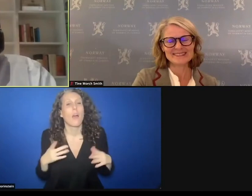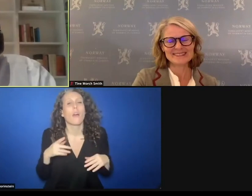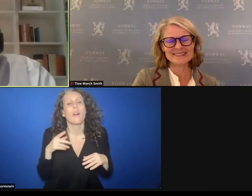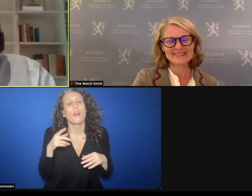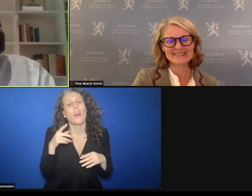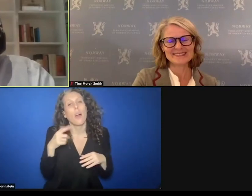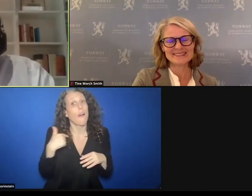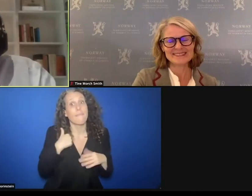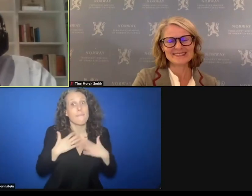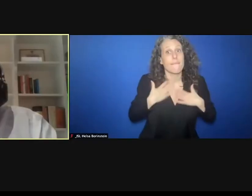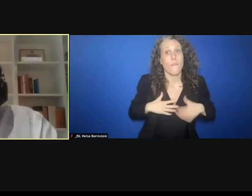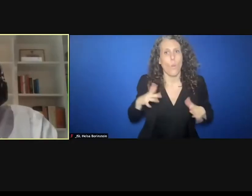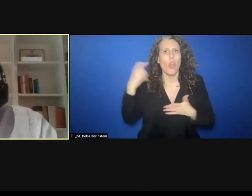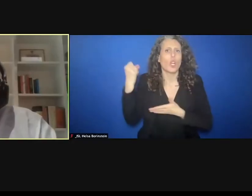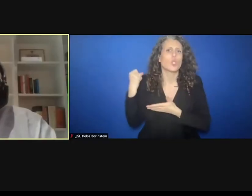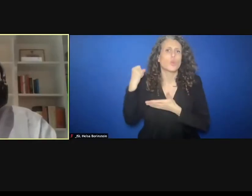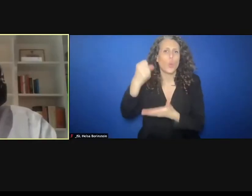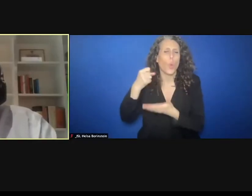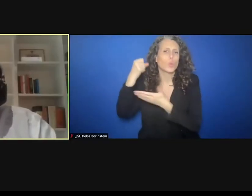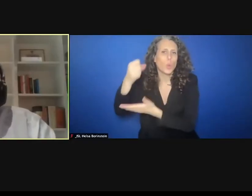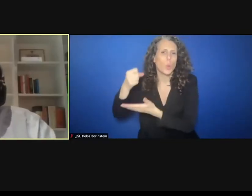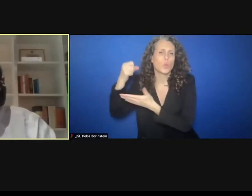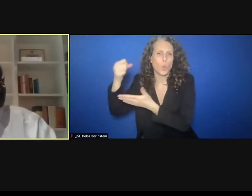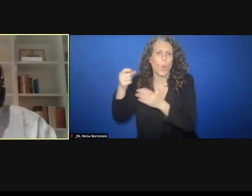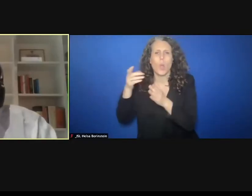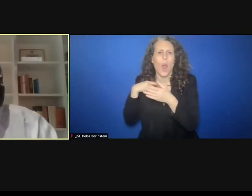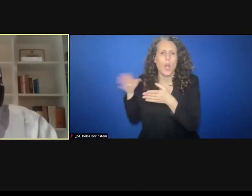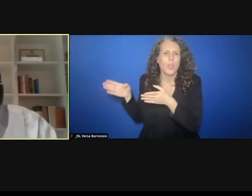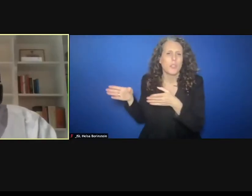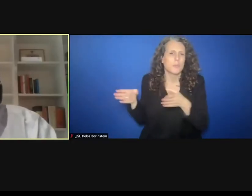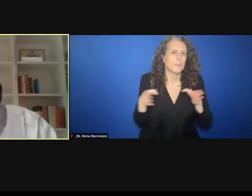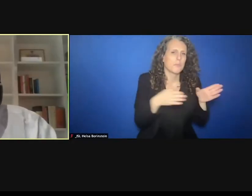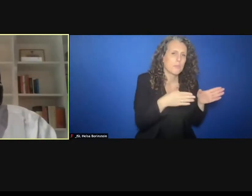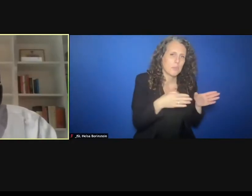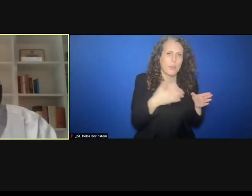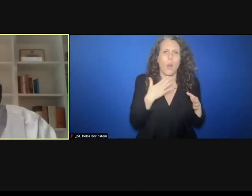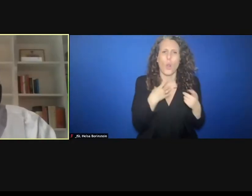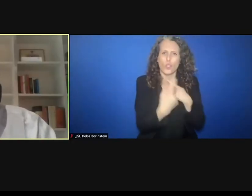the donor representatives on this high level panel and talk about gender based violence and